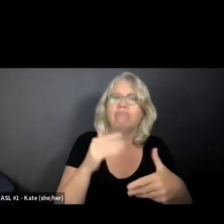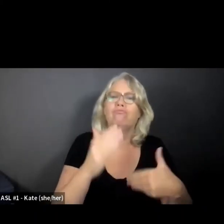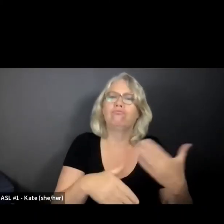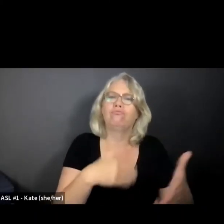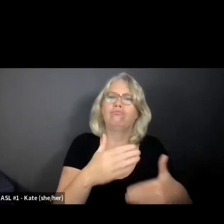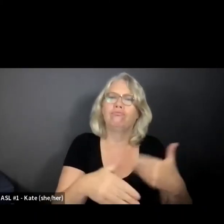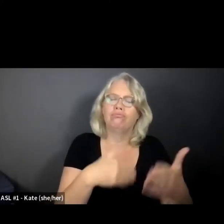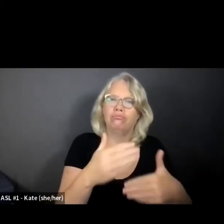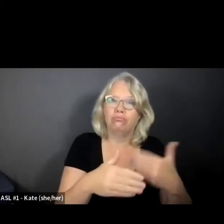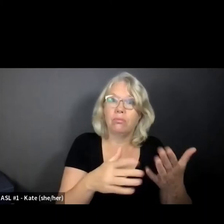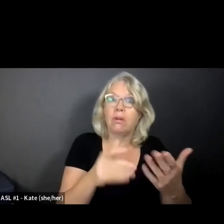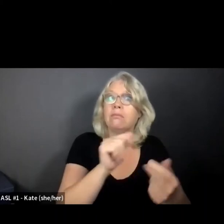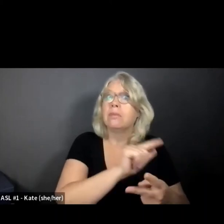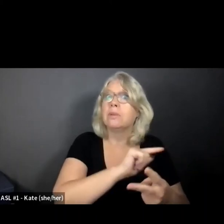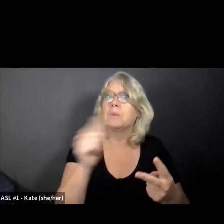WINDOW.